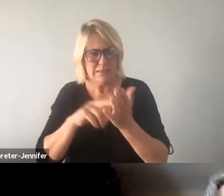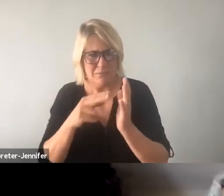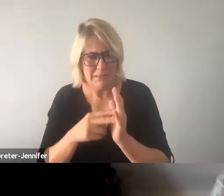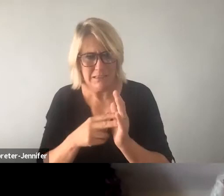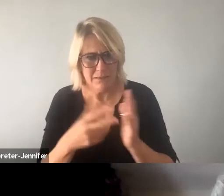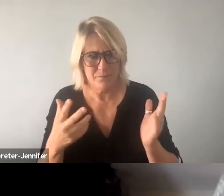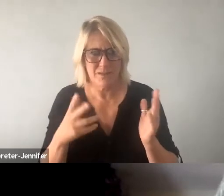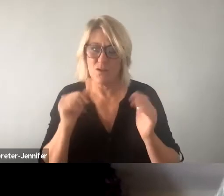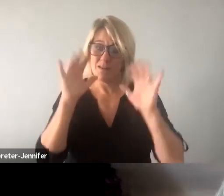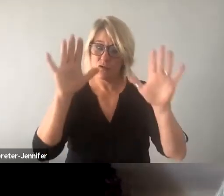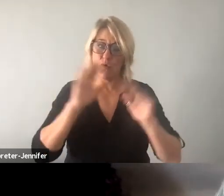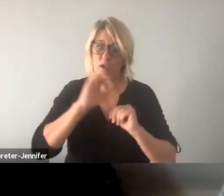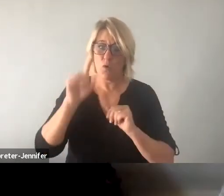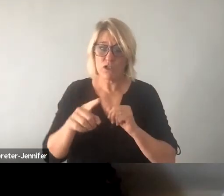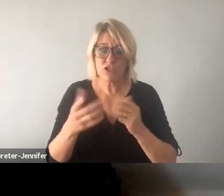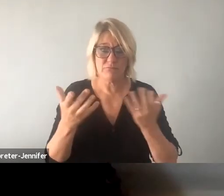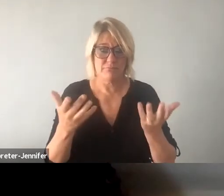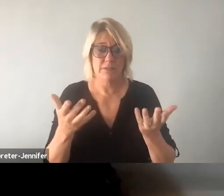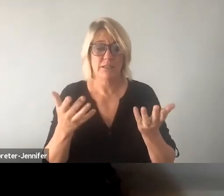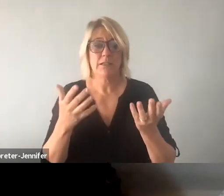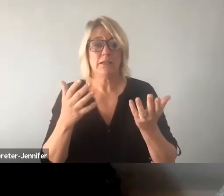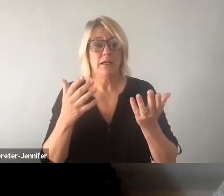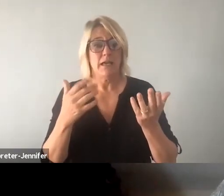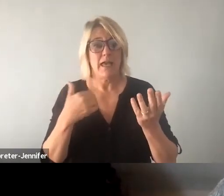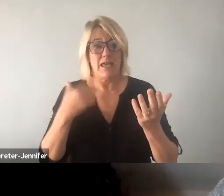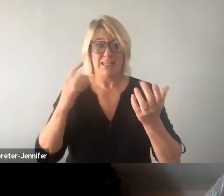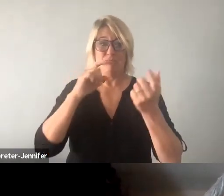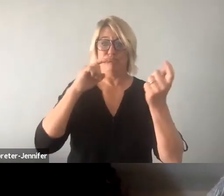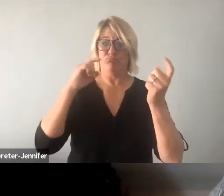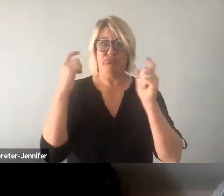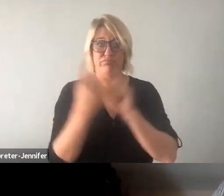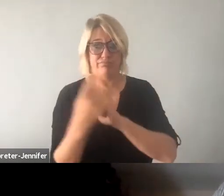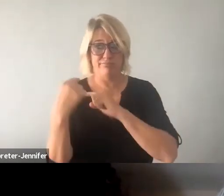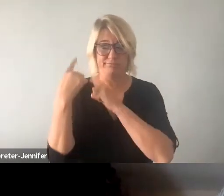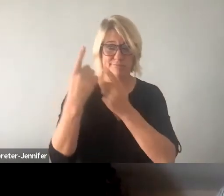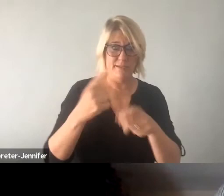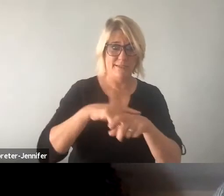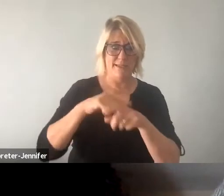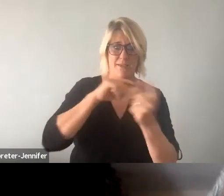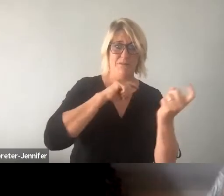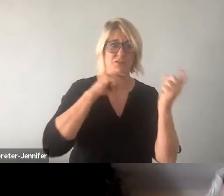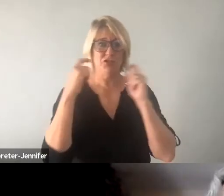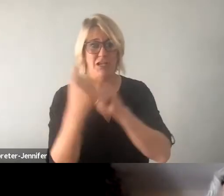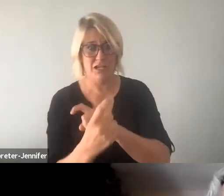Nancy? » Nancy: Well, this is a really great, great question that people have